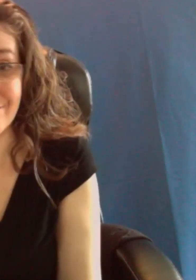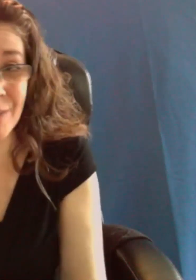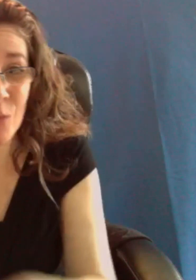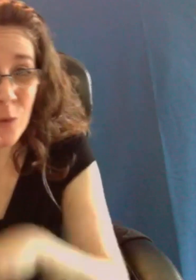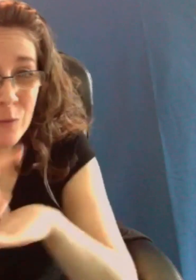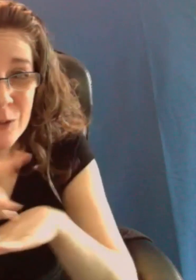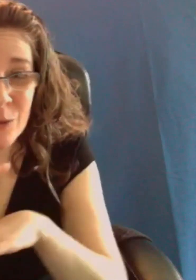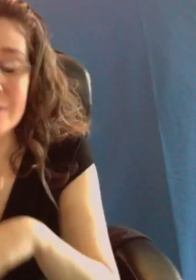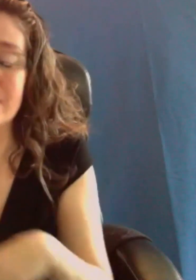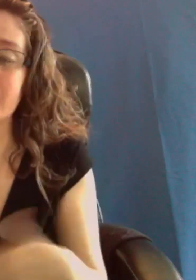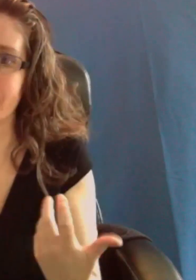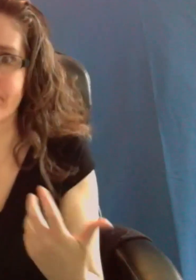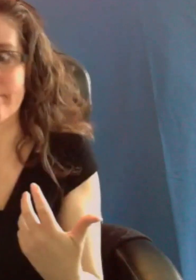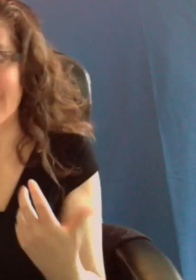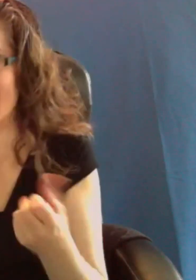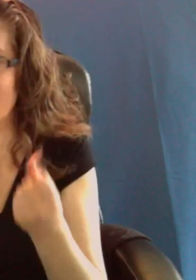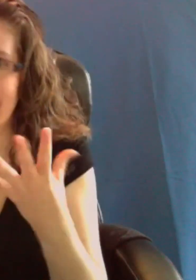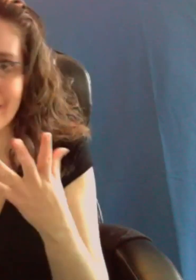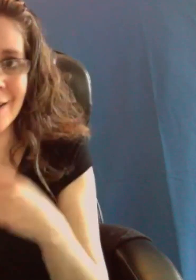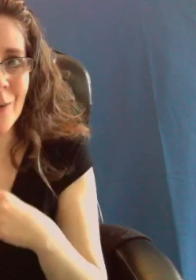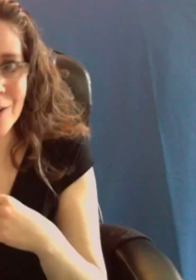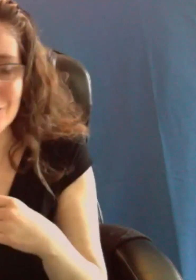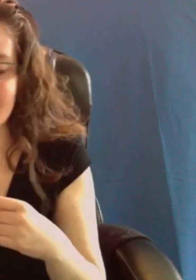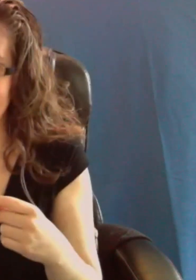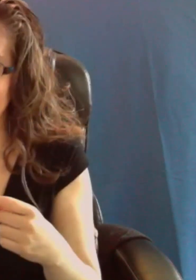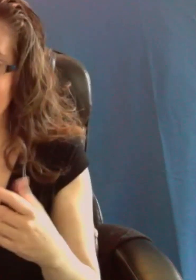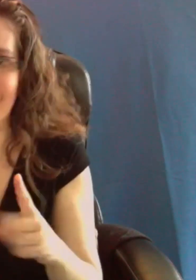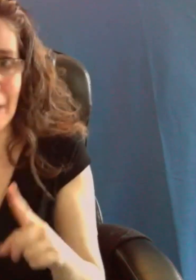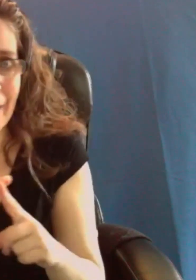related to landlords not understanding obligations. The answer to